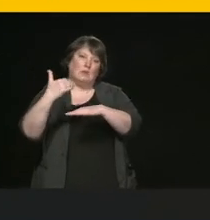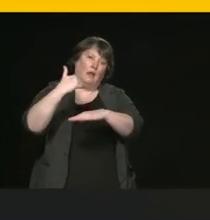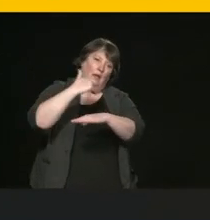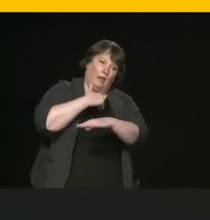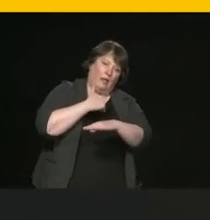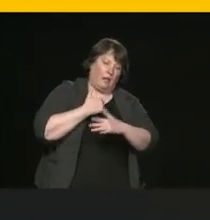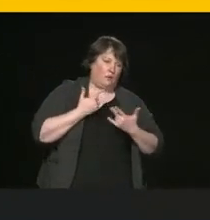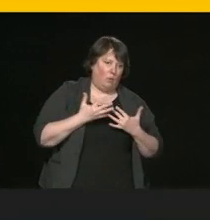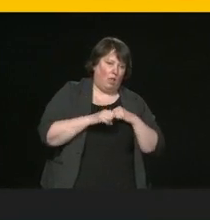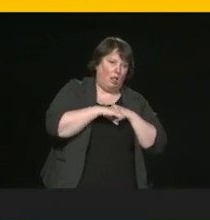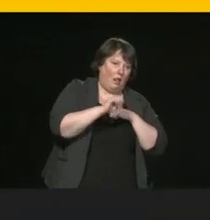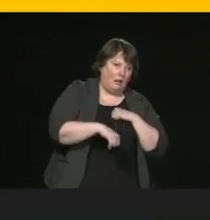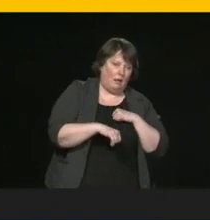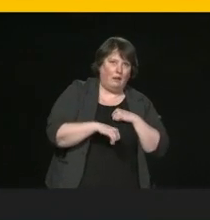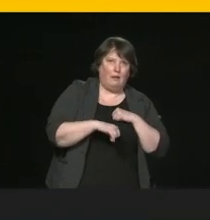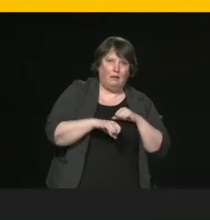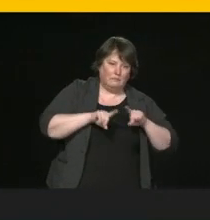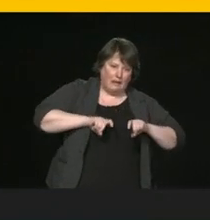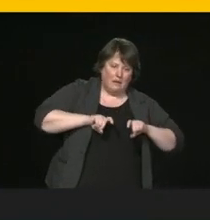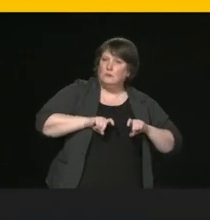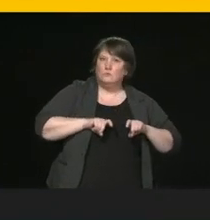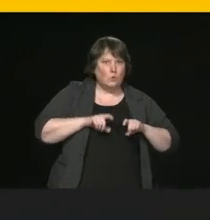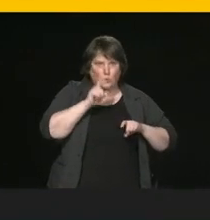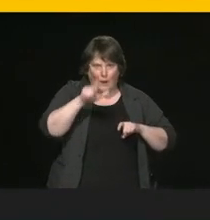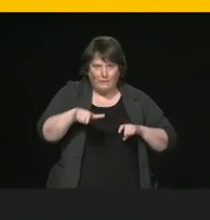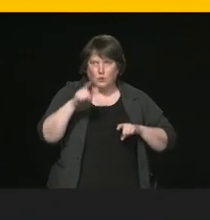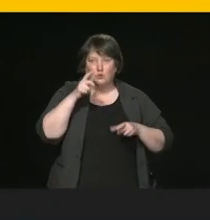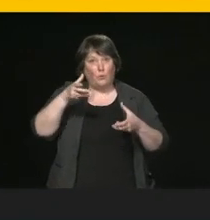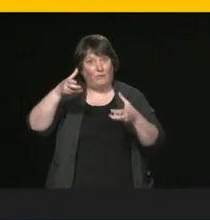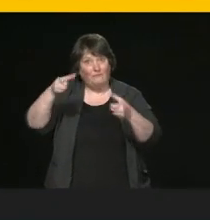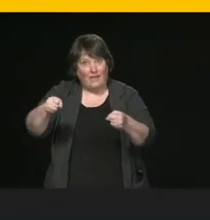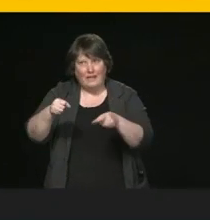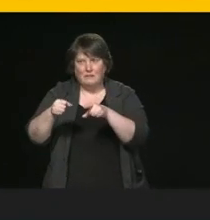TIME FOR ANY SPECIMENS.